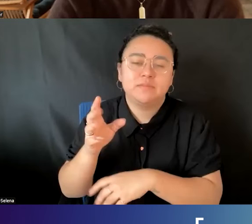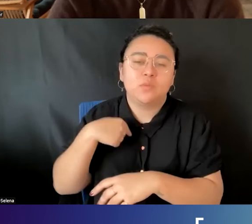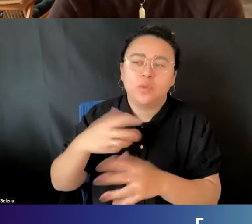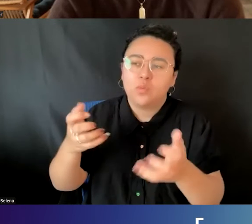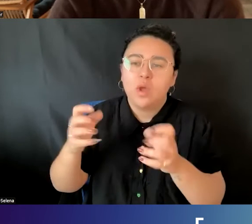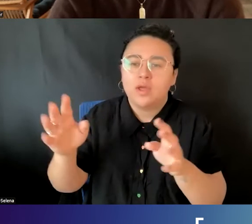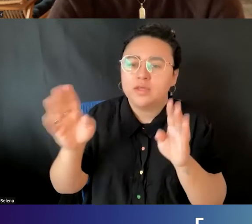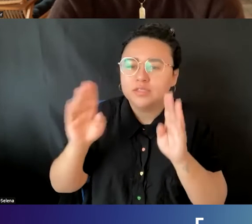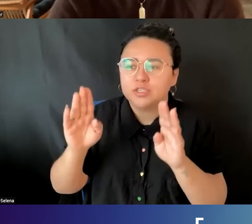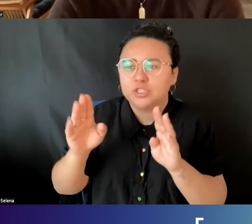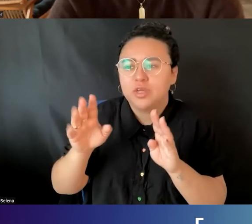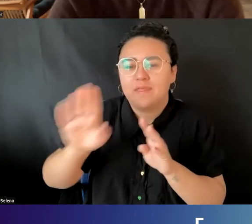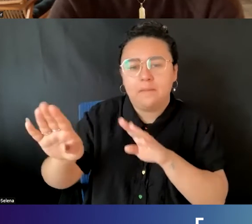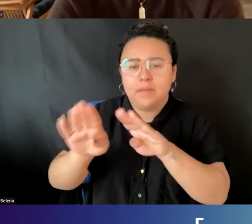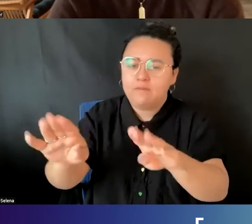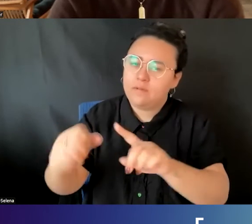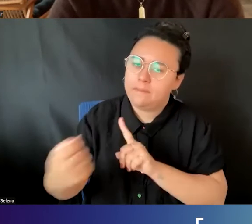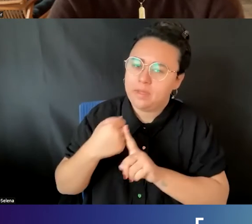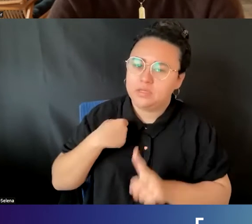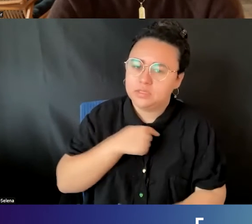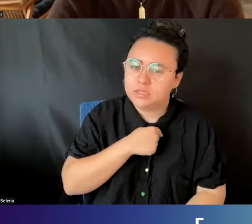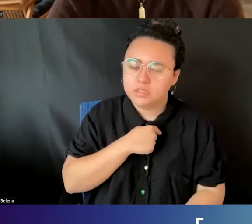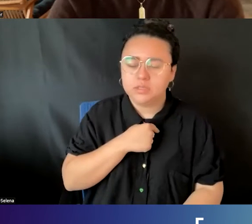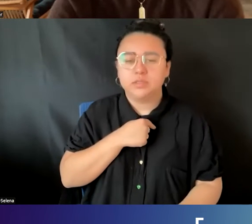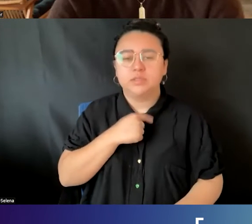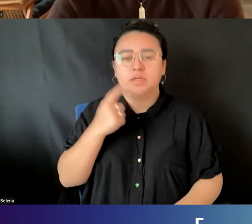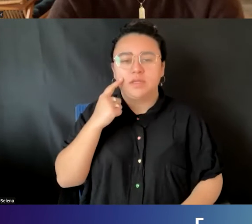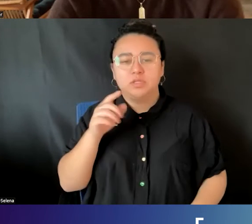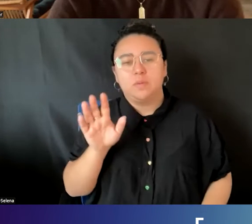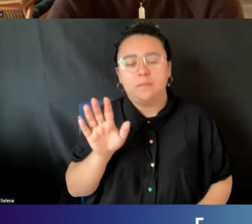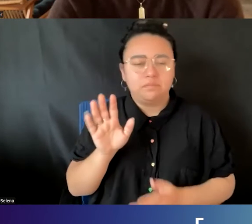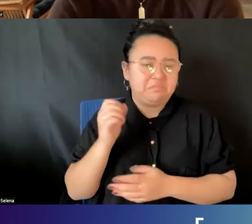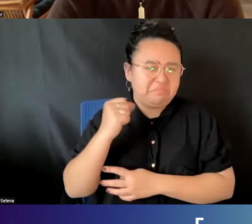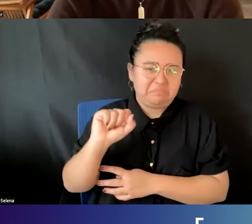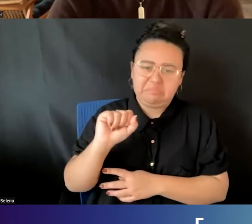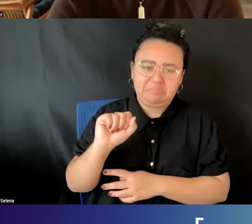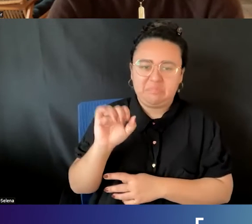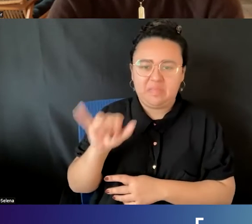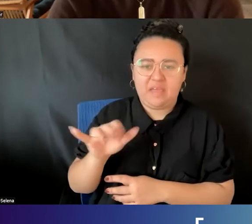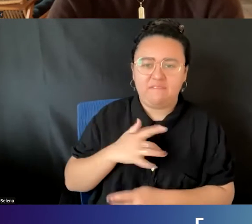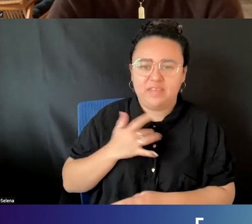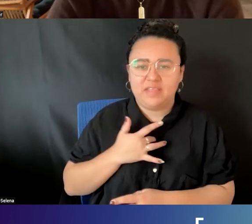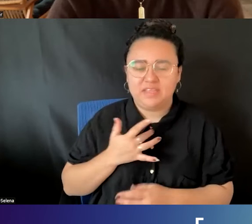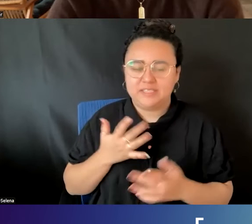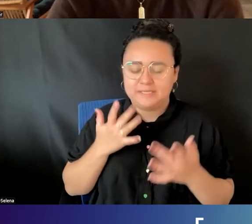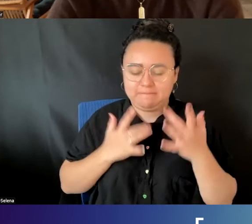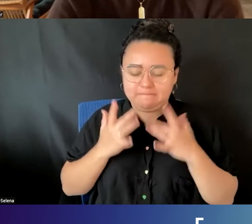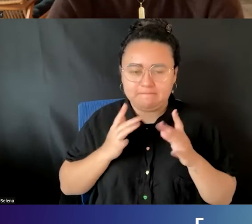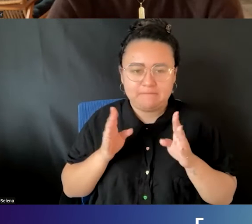So I think like in order to kind of push back against this, this feeling of like the scarcity of attention and resources,